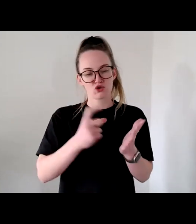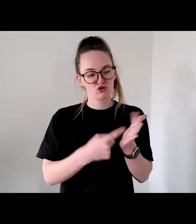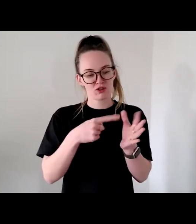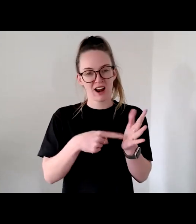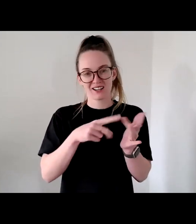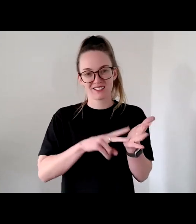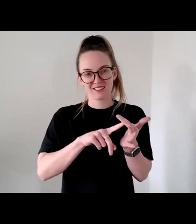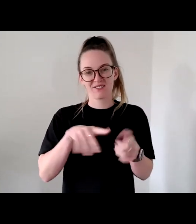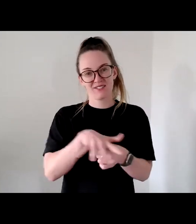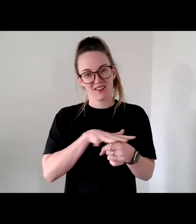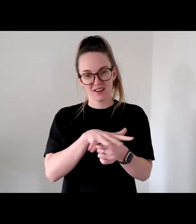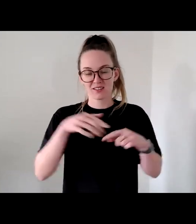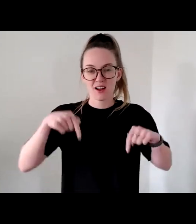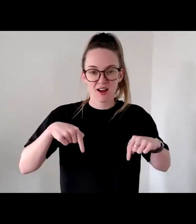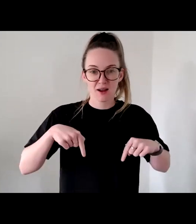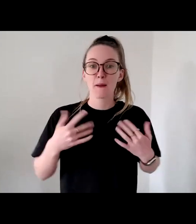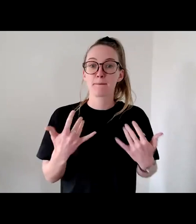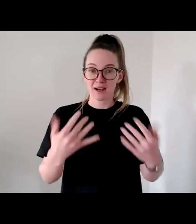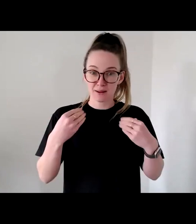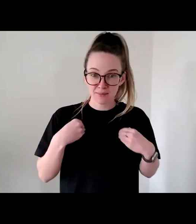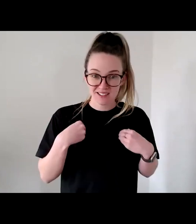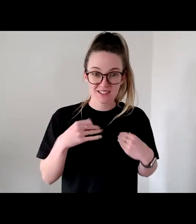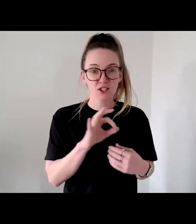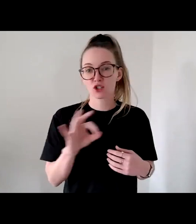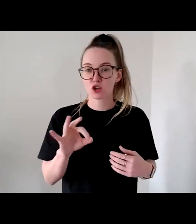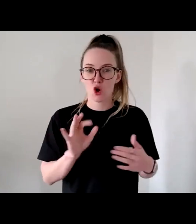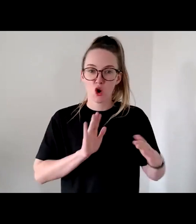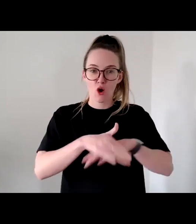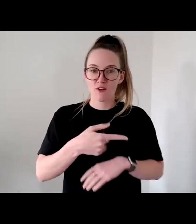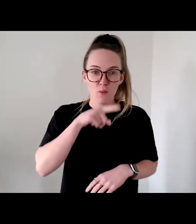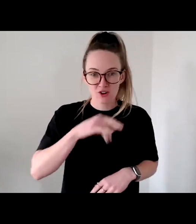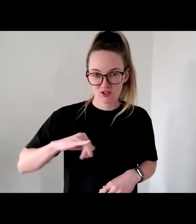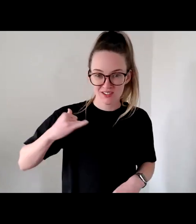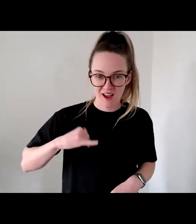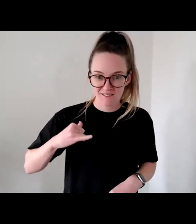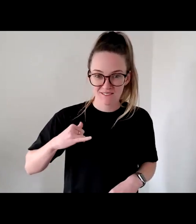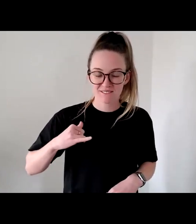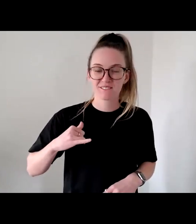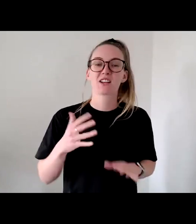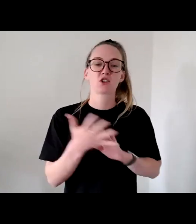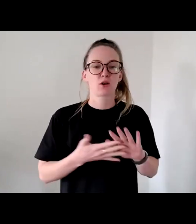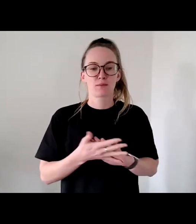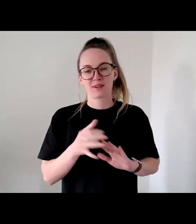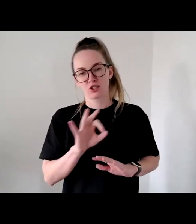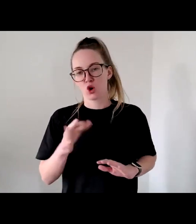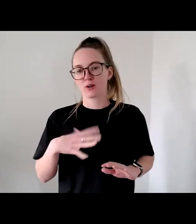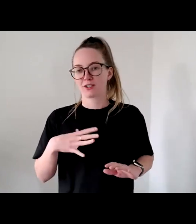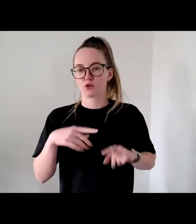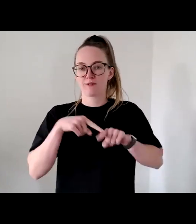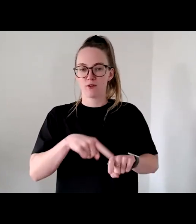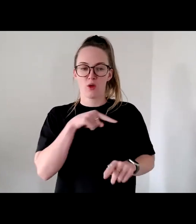many and most businesses are not of that size and so do not have to meet those obligations.